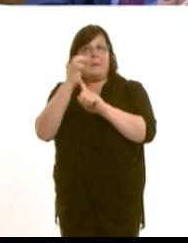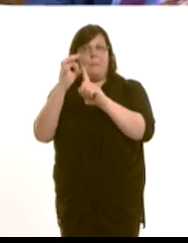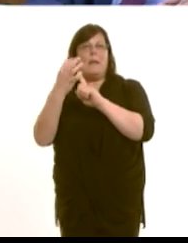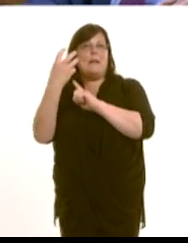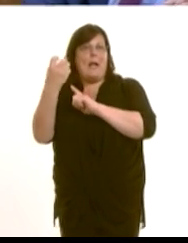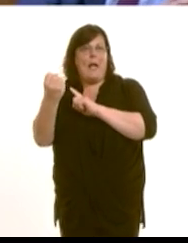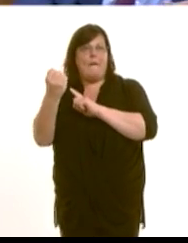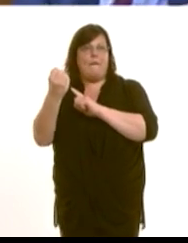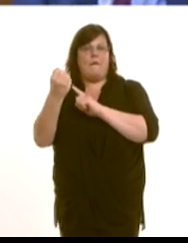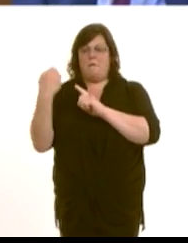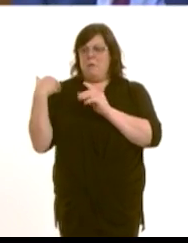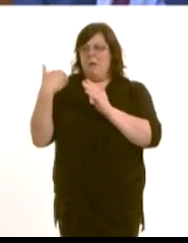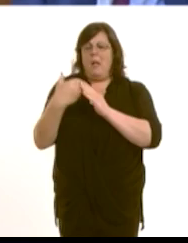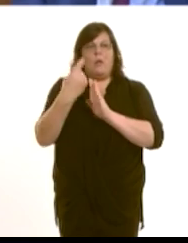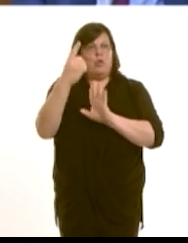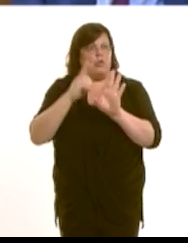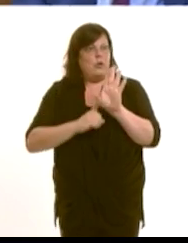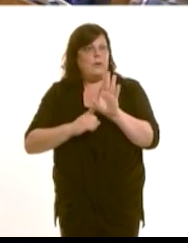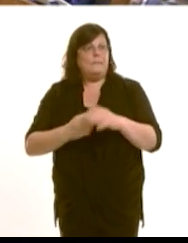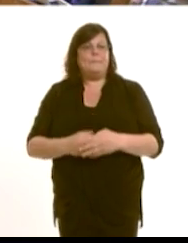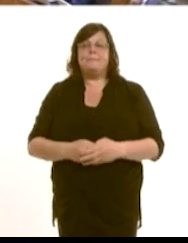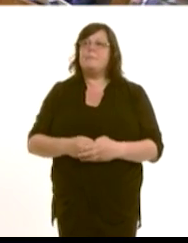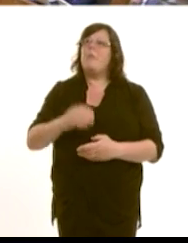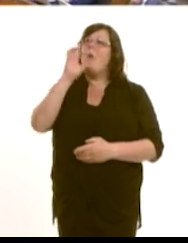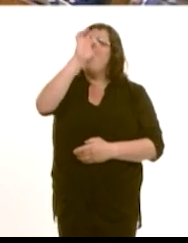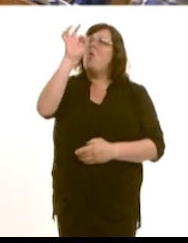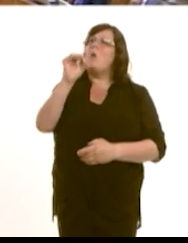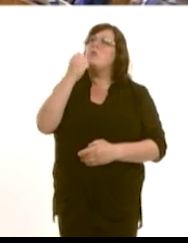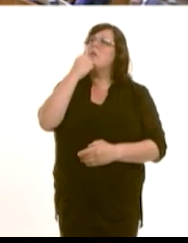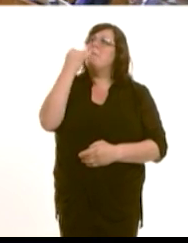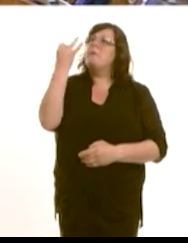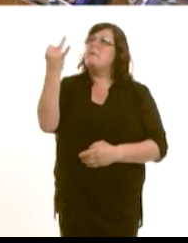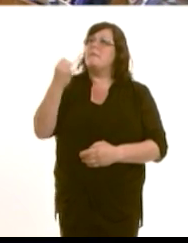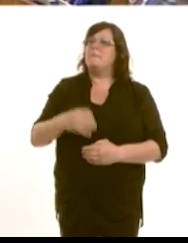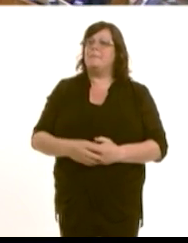of 2015-16. Llyr Gruffydd: 7.